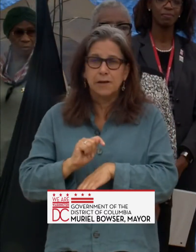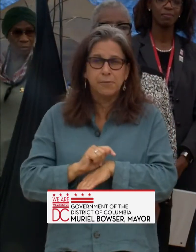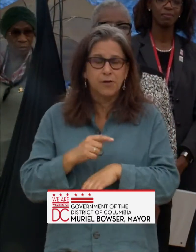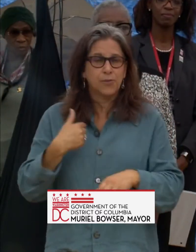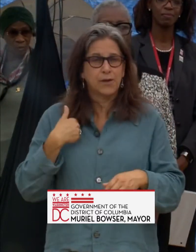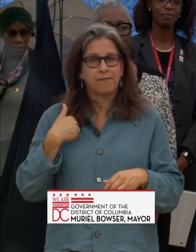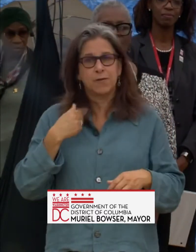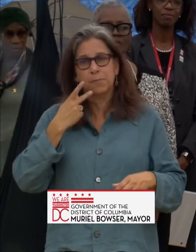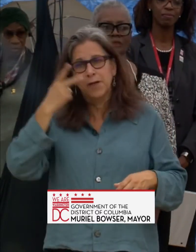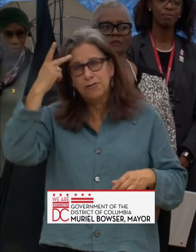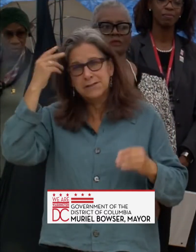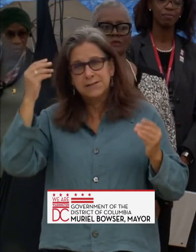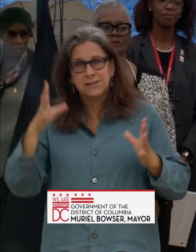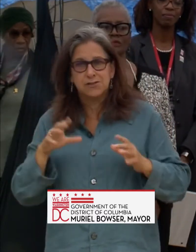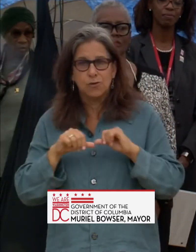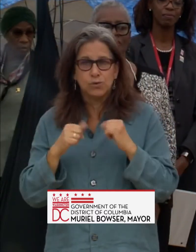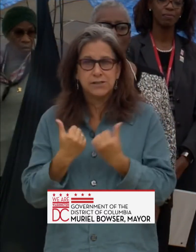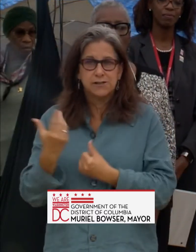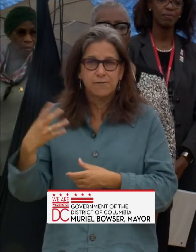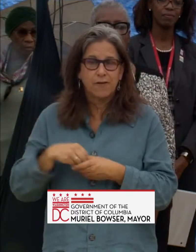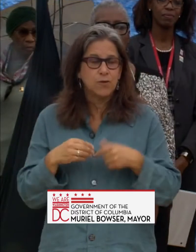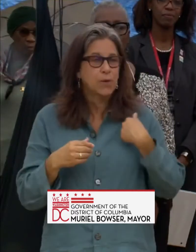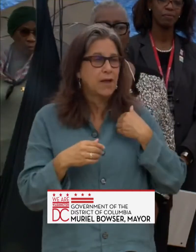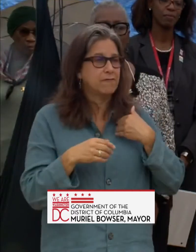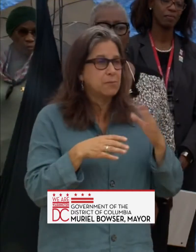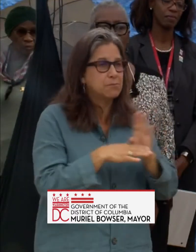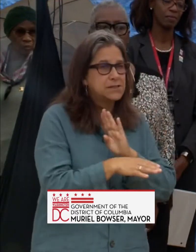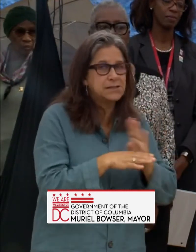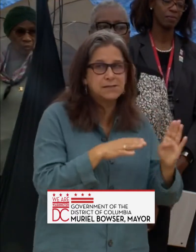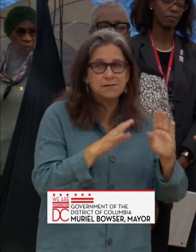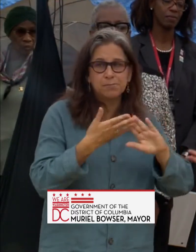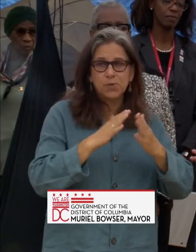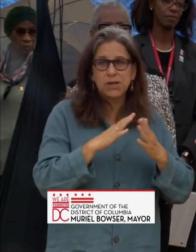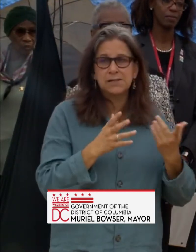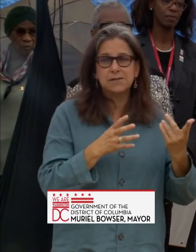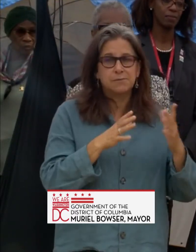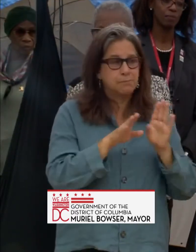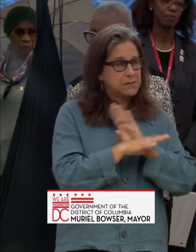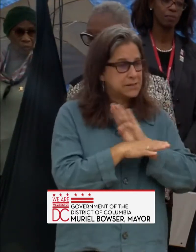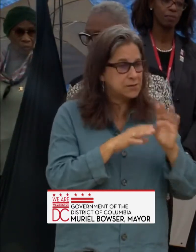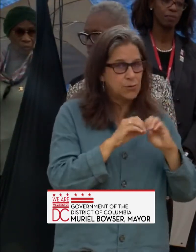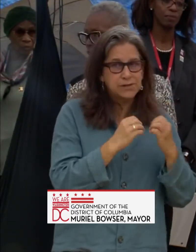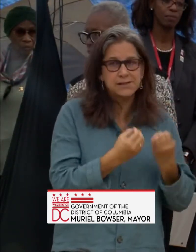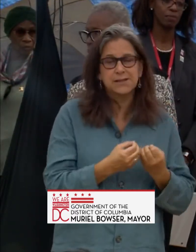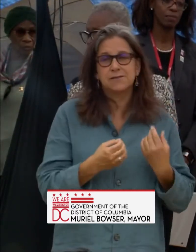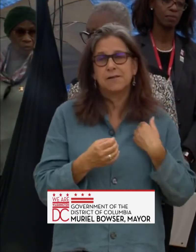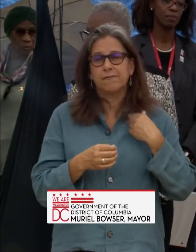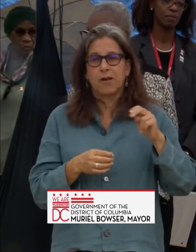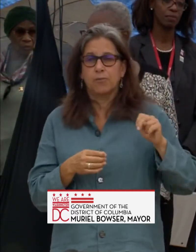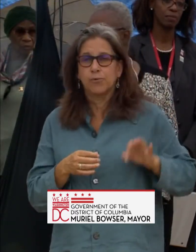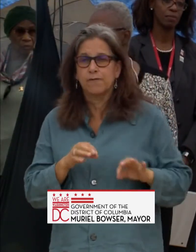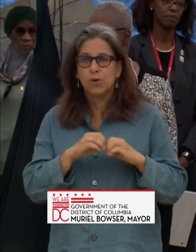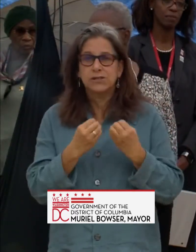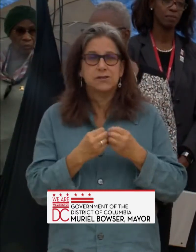WE HAVE BUSINESS ORGANIZATIONS. SO COUNCILMEMBERS AND THEIR STAFF, VERY INCLUSIVE GROUP TO